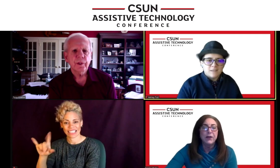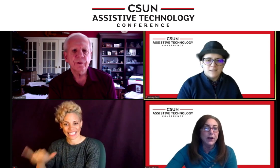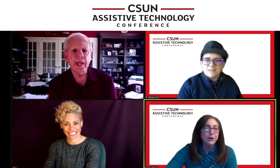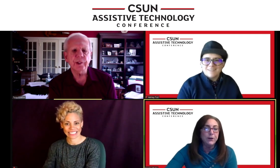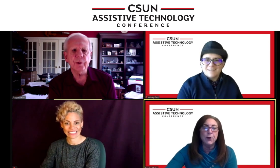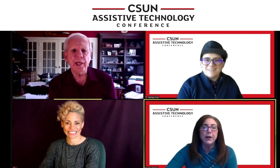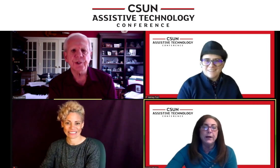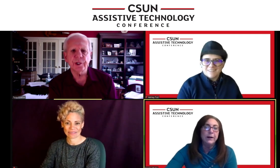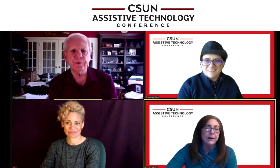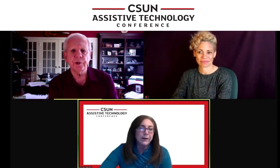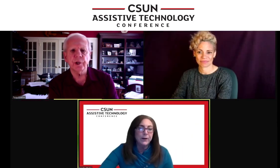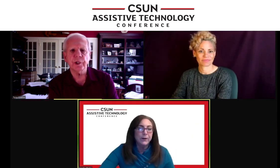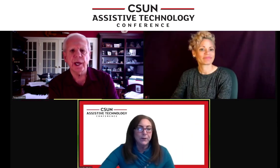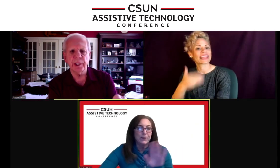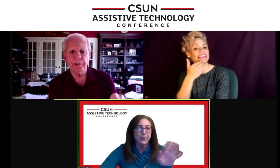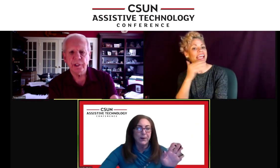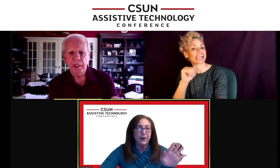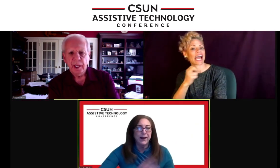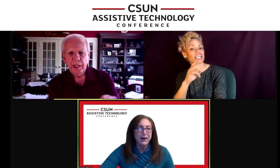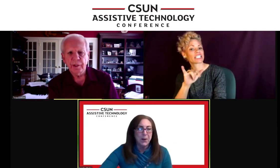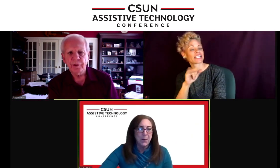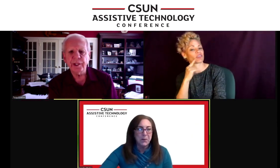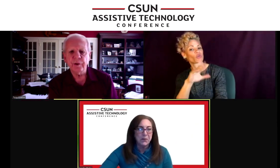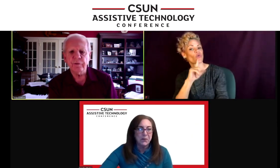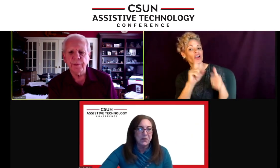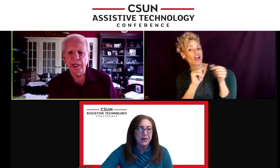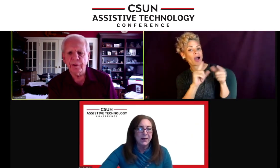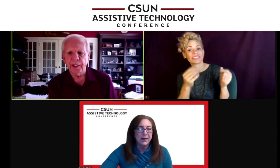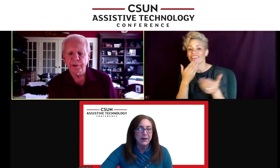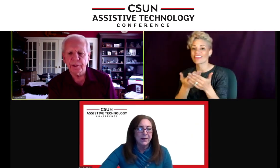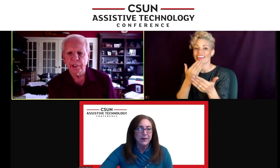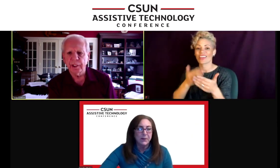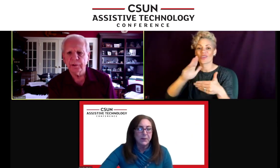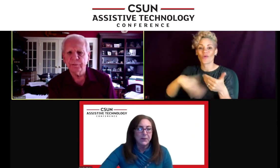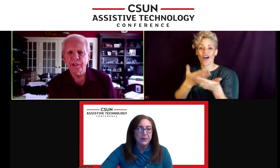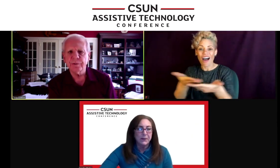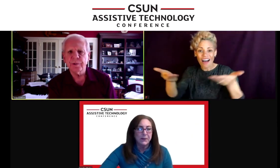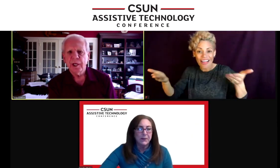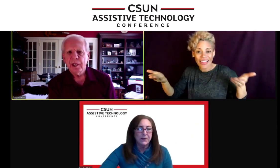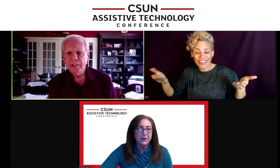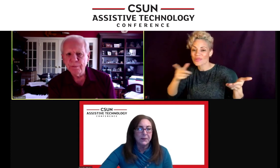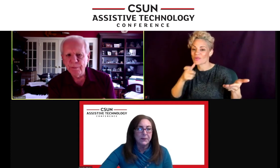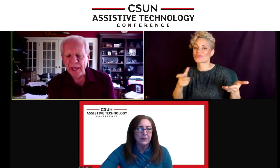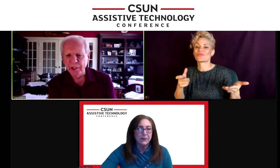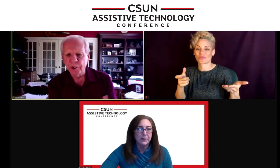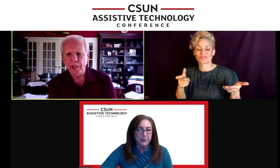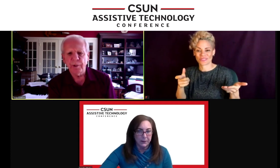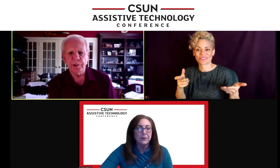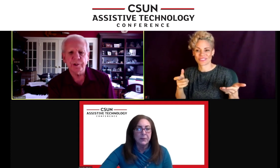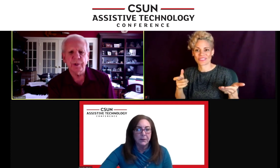Thank you Ashley, for your comments and thank you everybody that has made your comments to me.